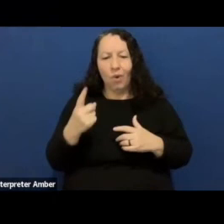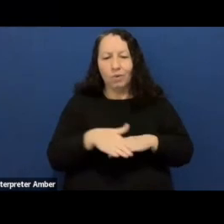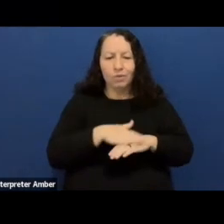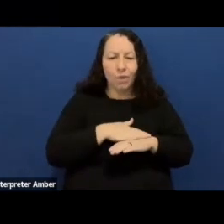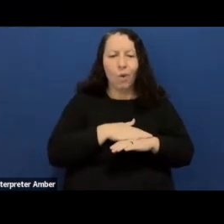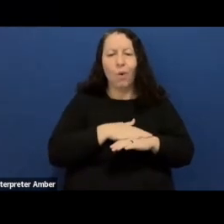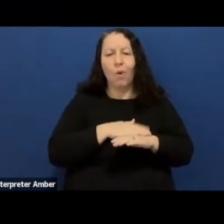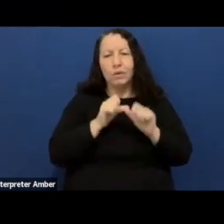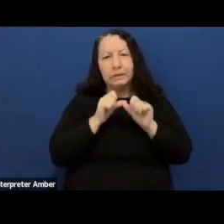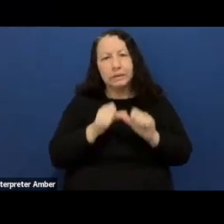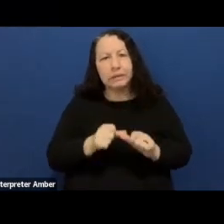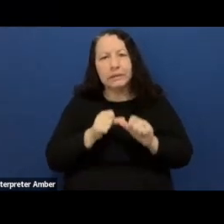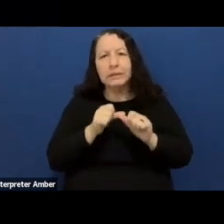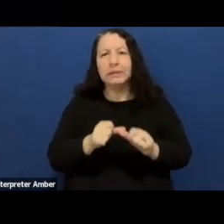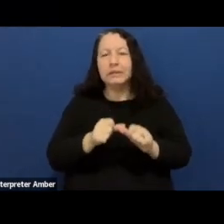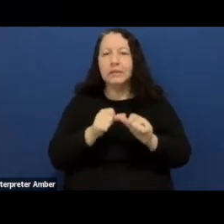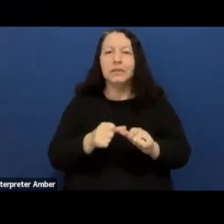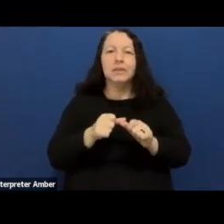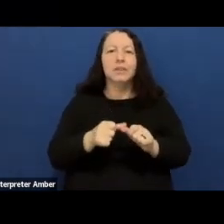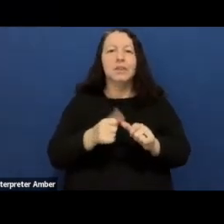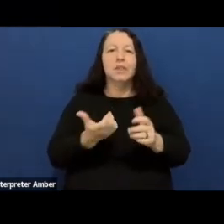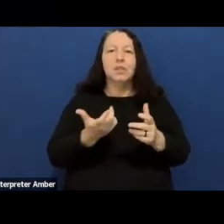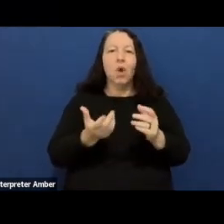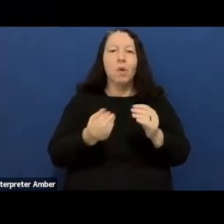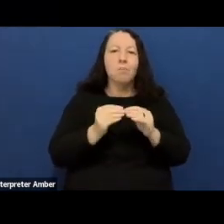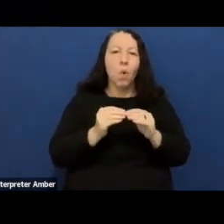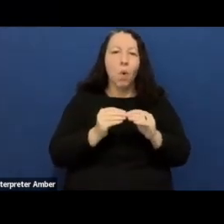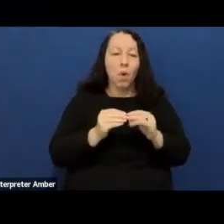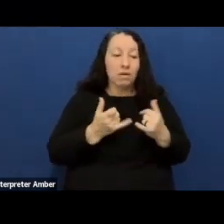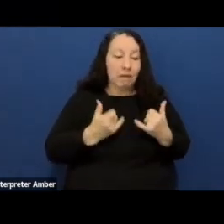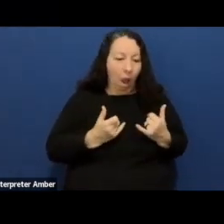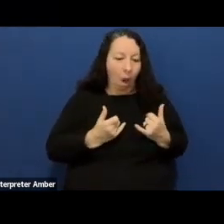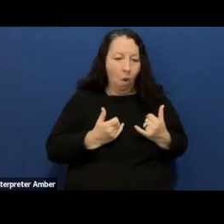certainly no going back. There is only the slow and steady making of